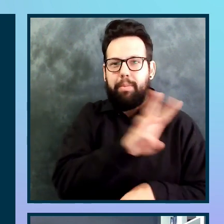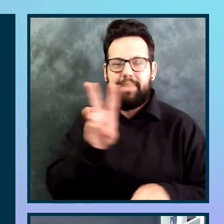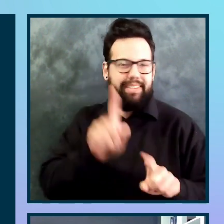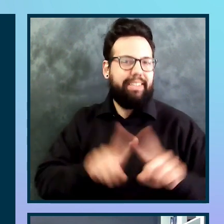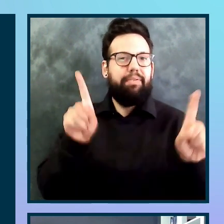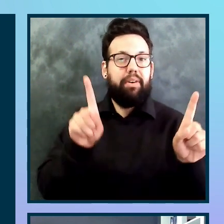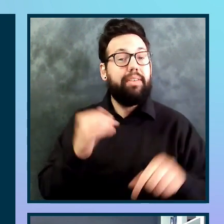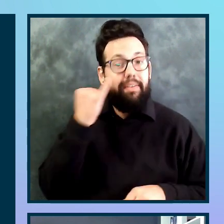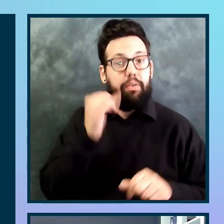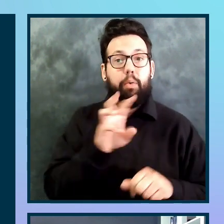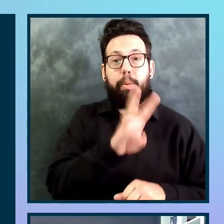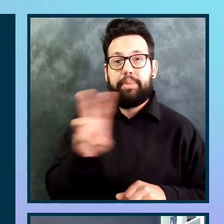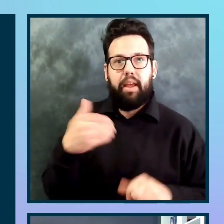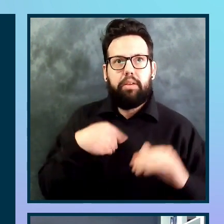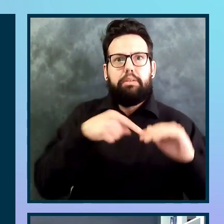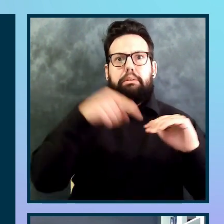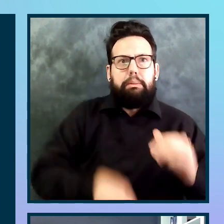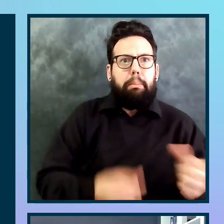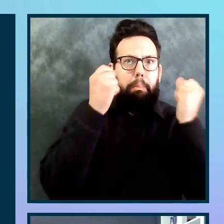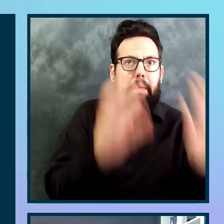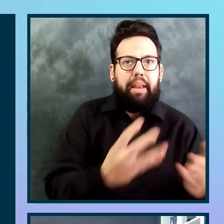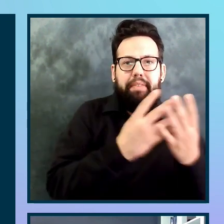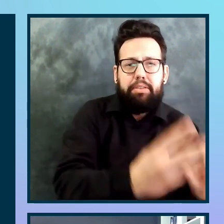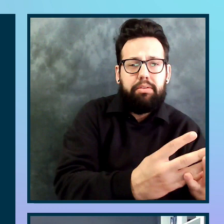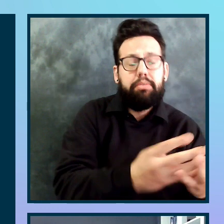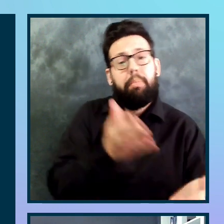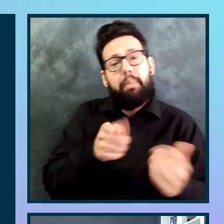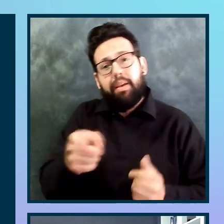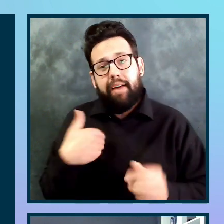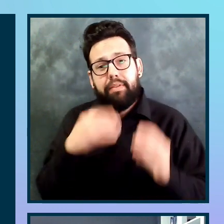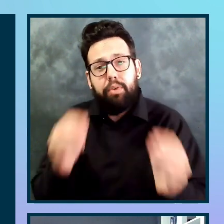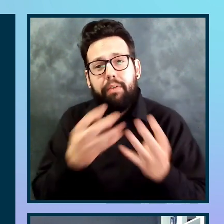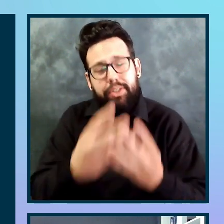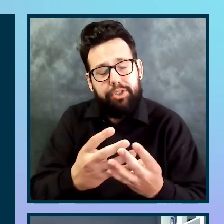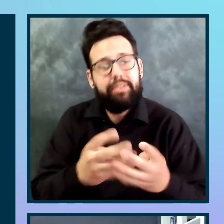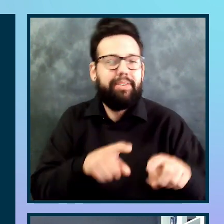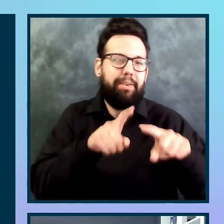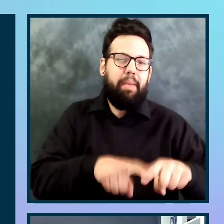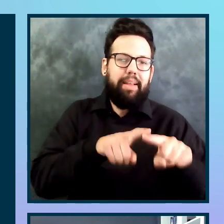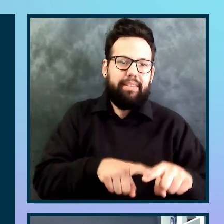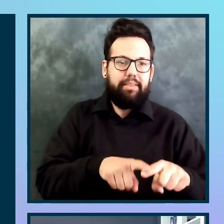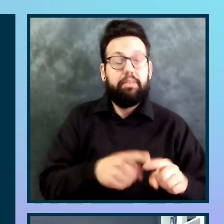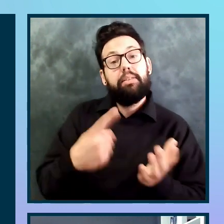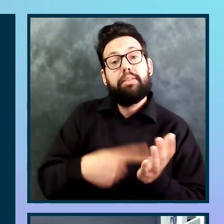As mentioned earlier, the filters sometimes are links, like go directly to a category.